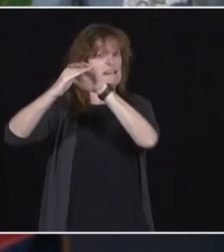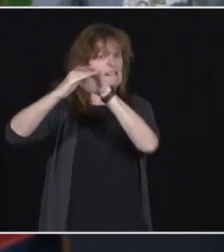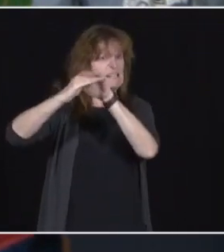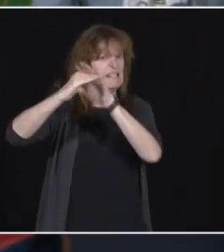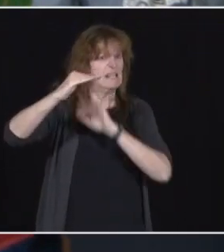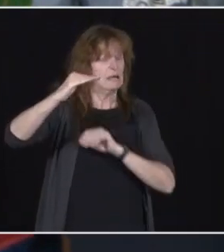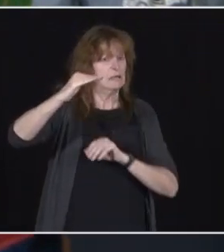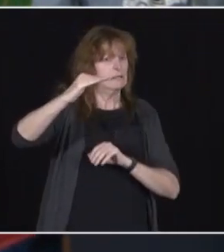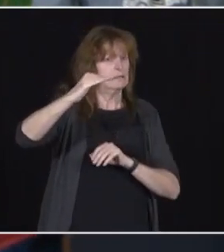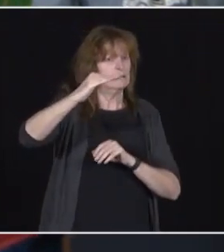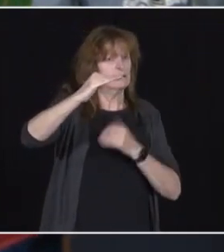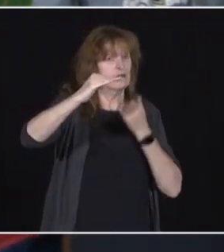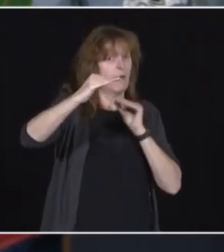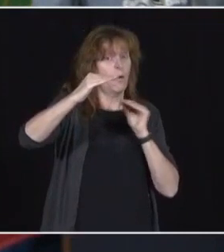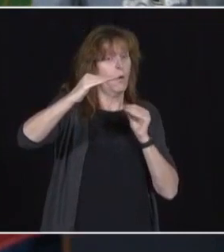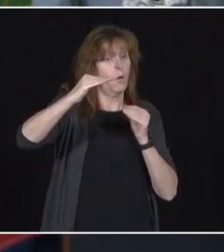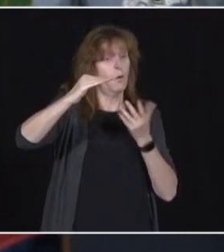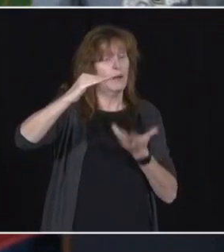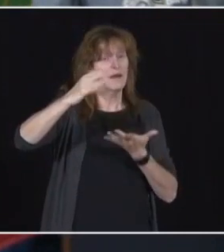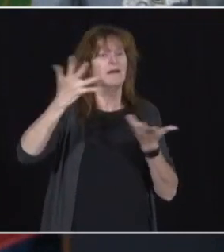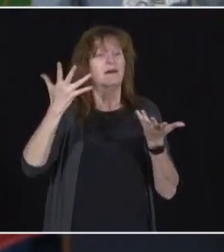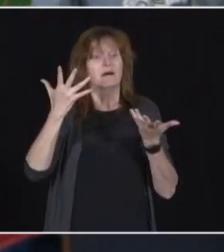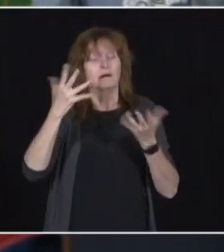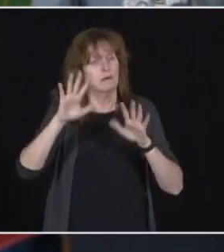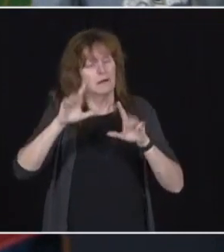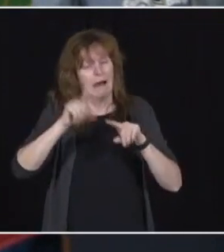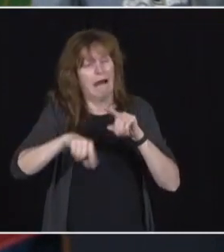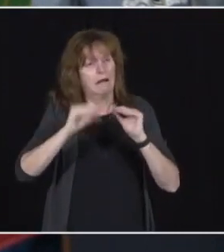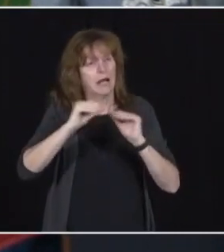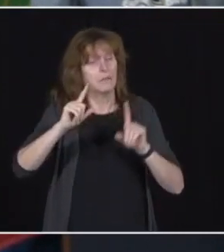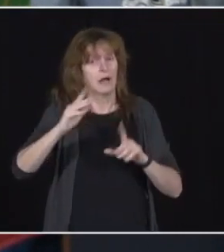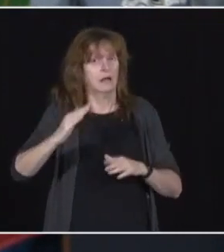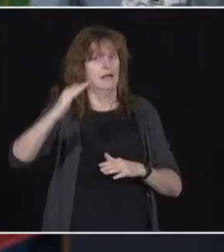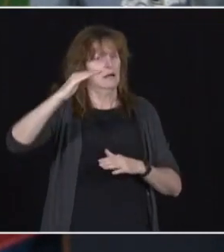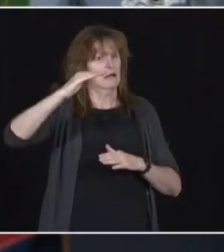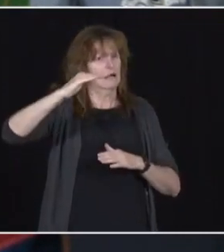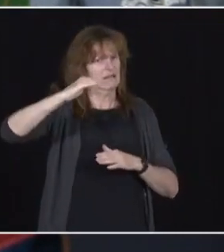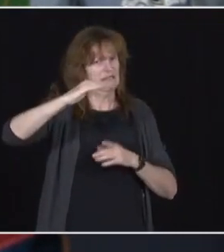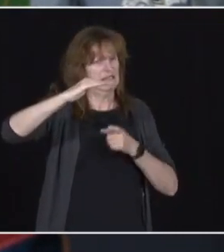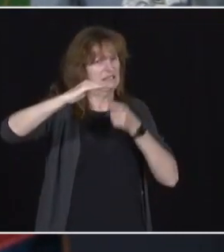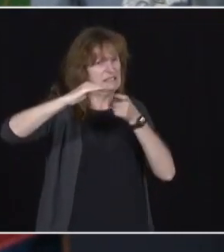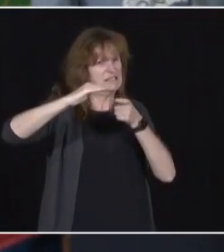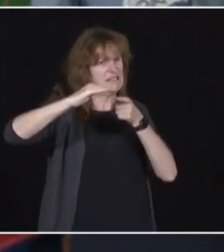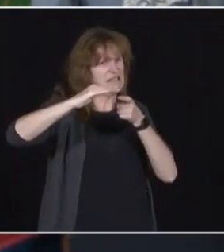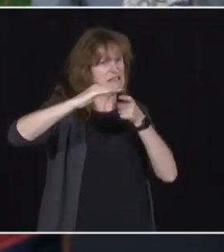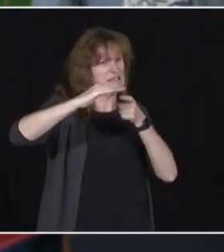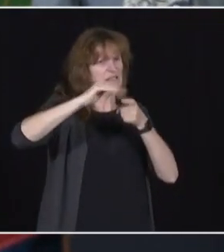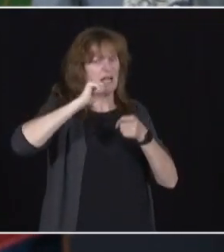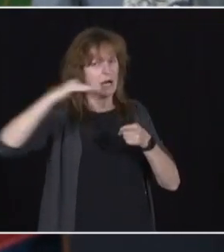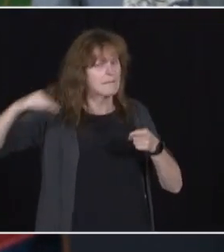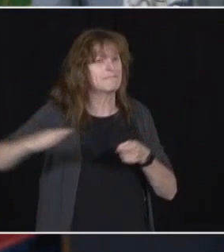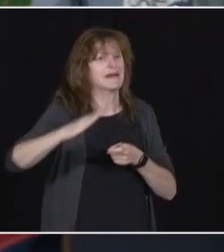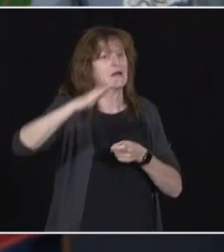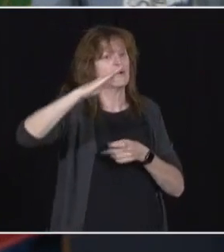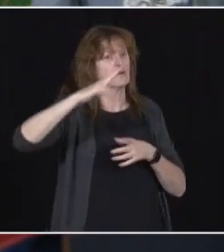the right things in the right way, we could start working at flattening a second wave and we can illuminate it, that would be idealistic.